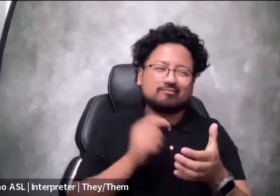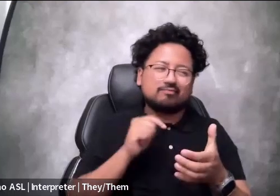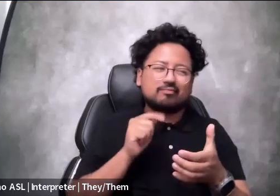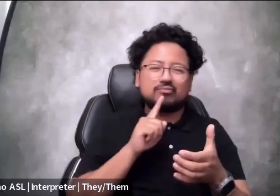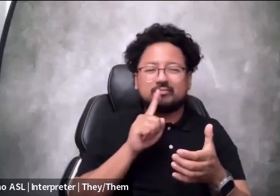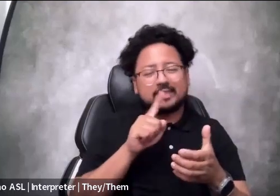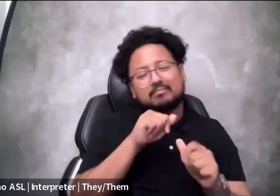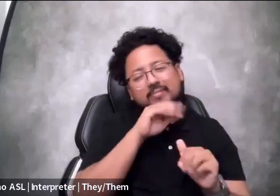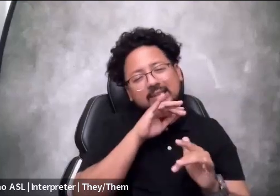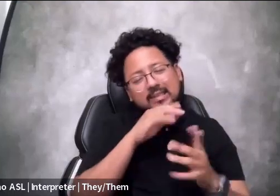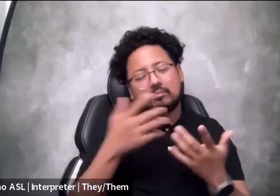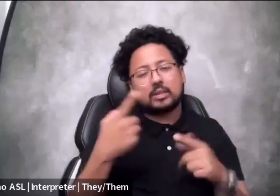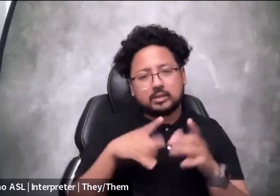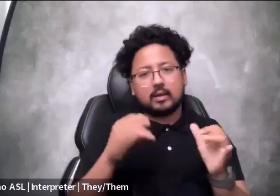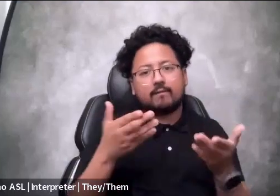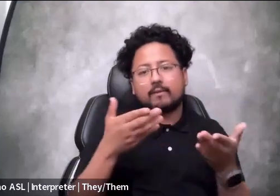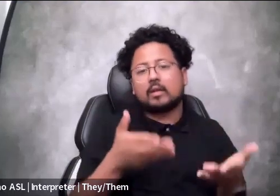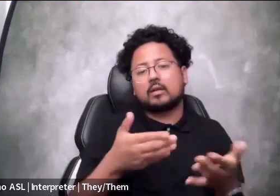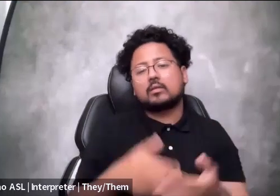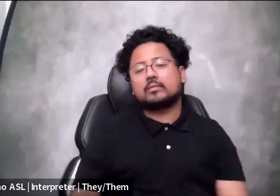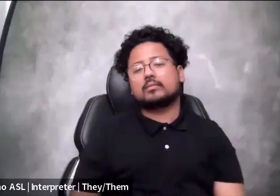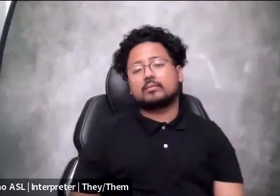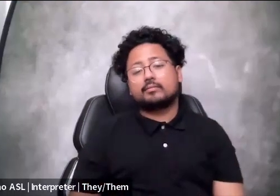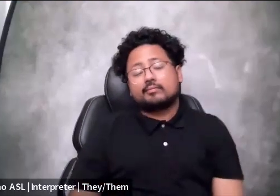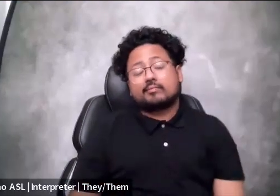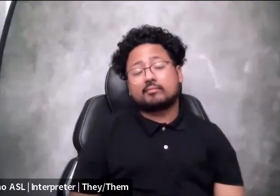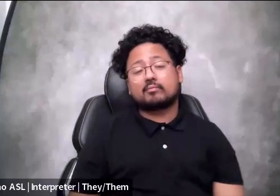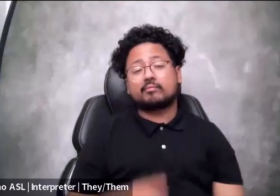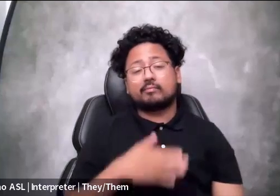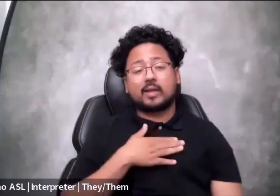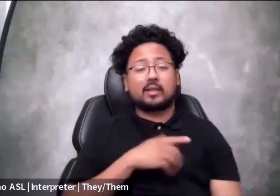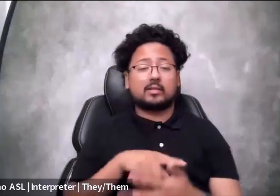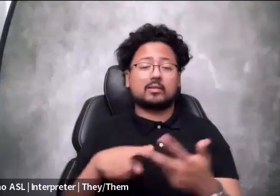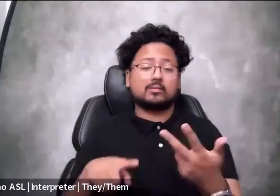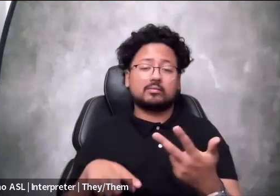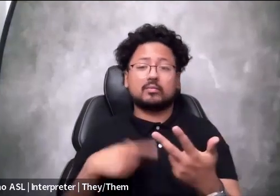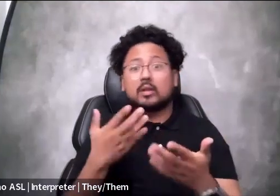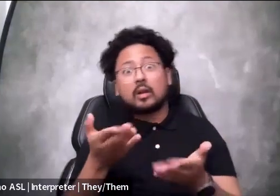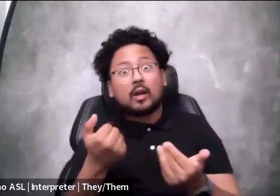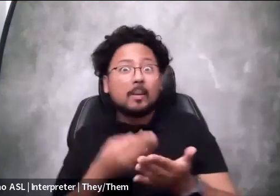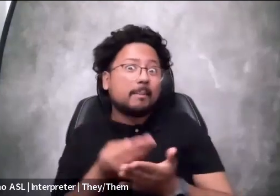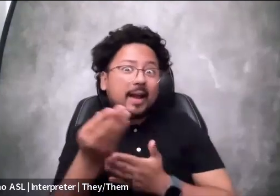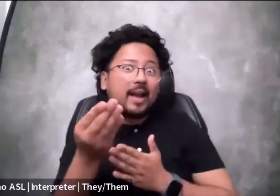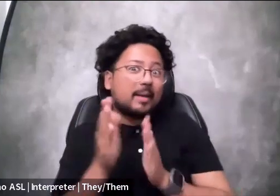messy, but that's where I am. Go to the bookstore, get the book, go to the library, get the book.